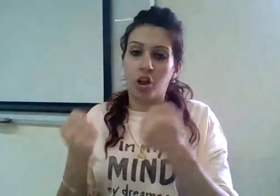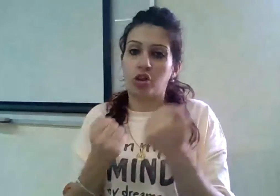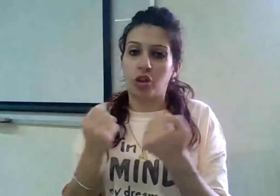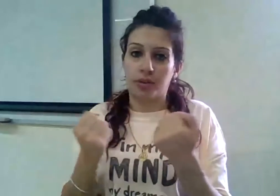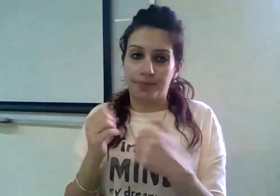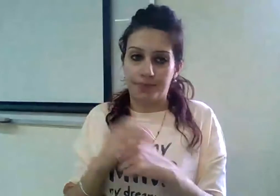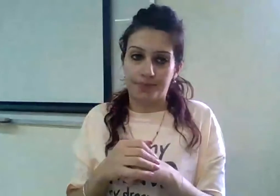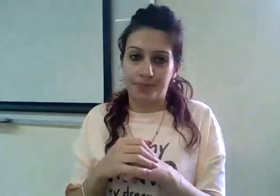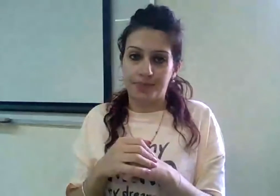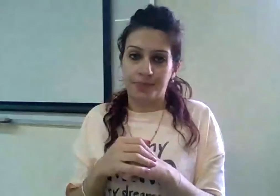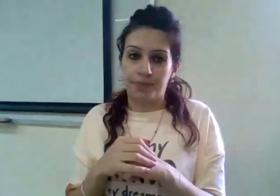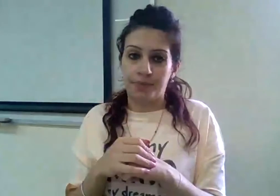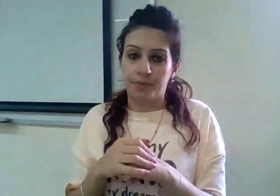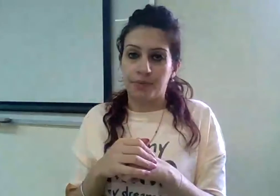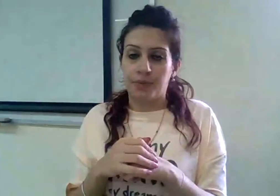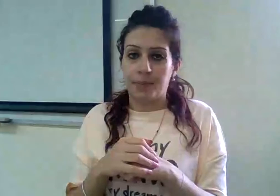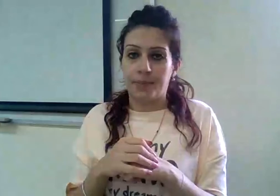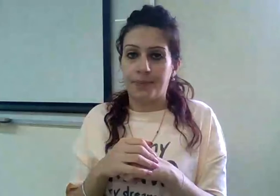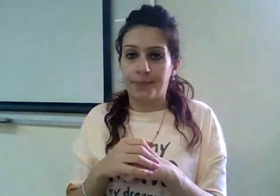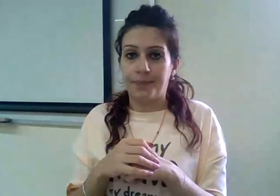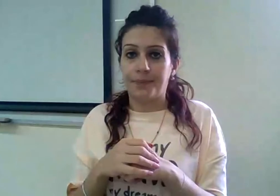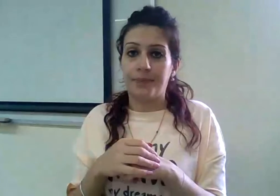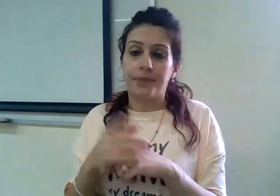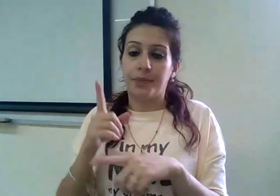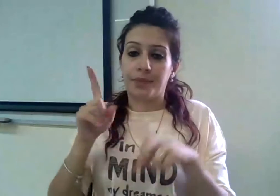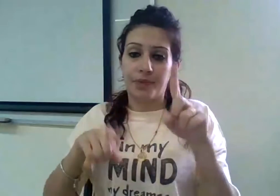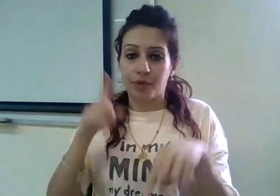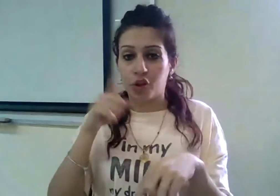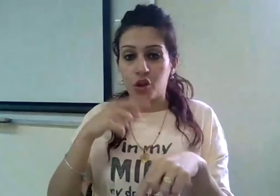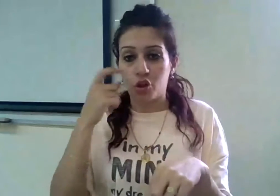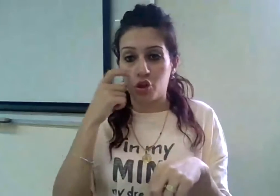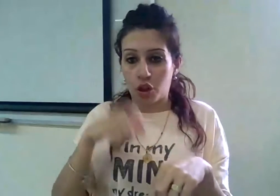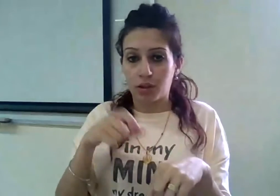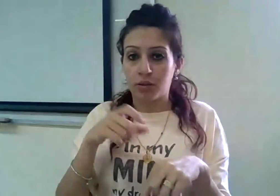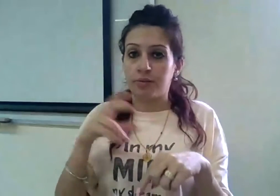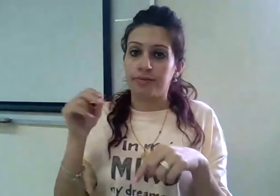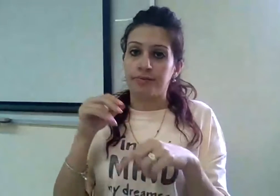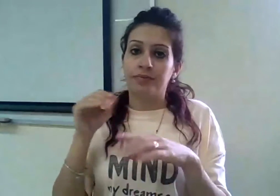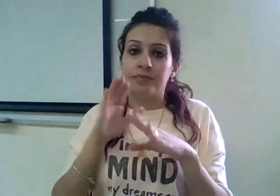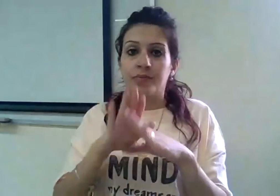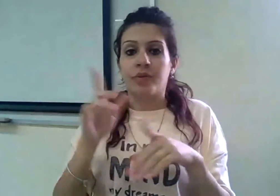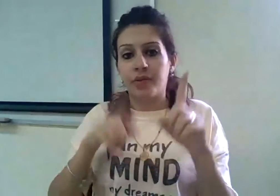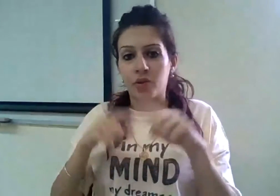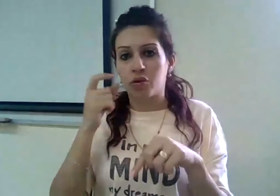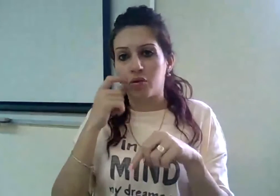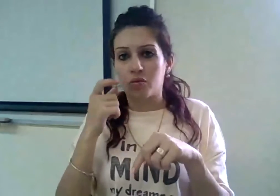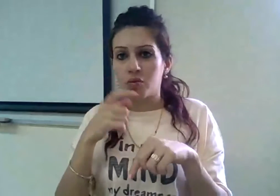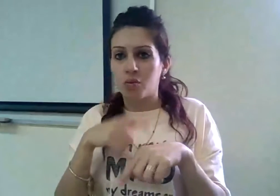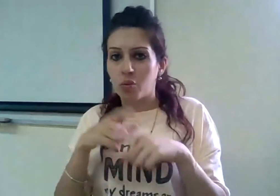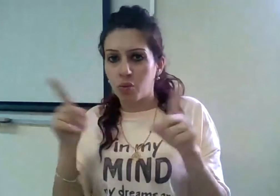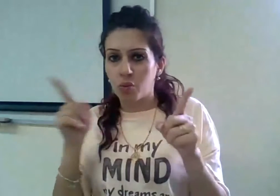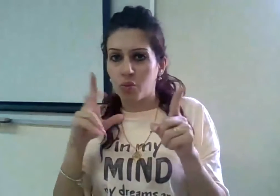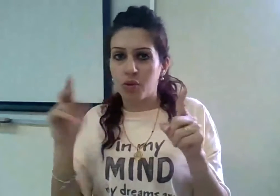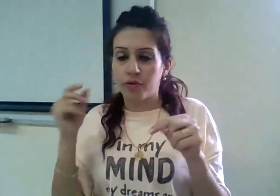audience and we will always provide, my colleagues, David Debattista and Serien Al-Talli,